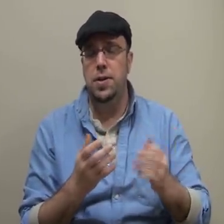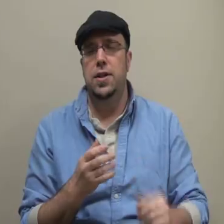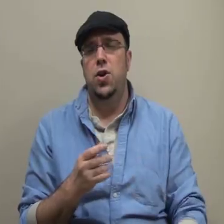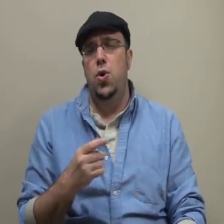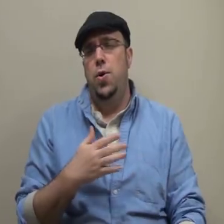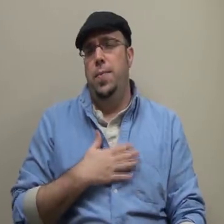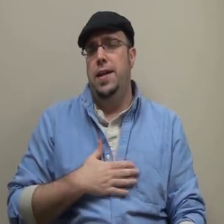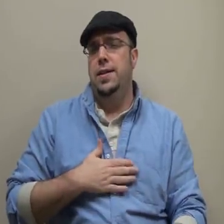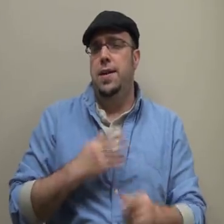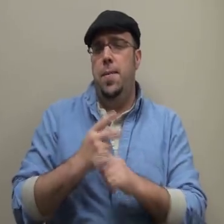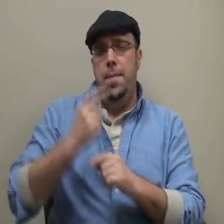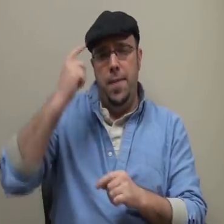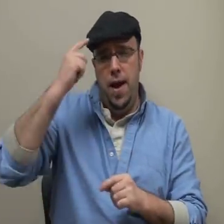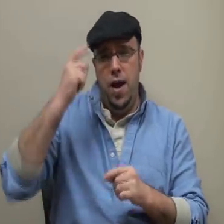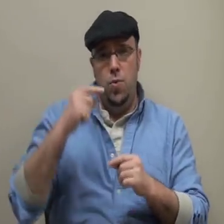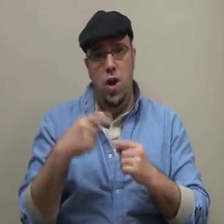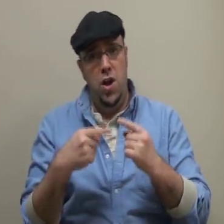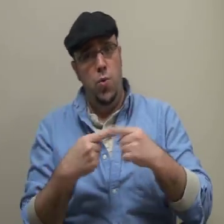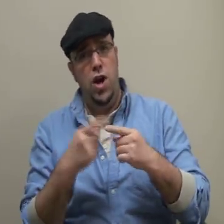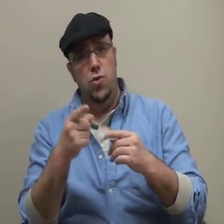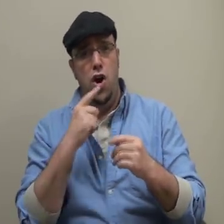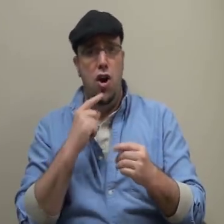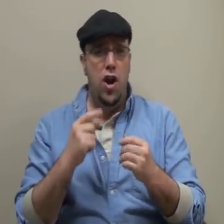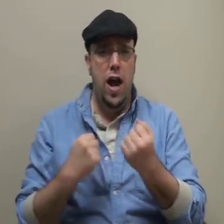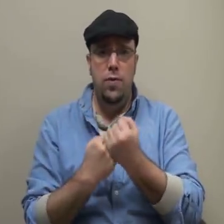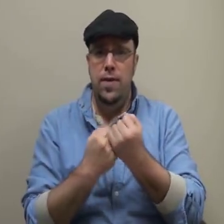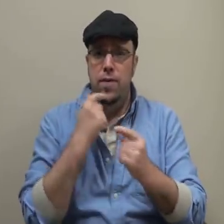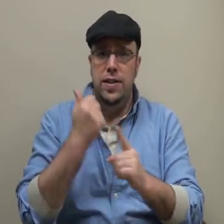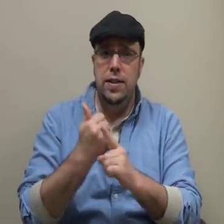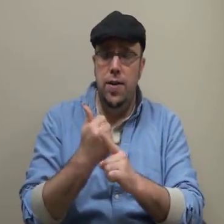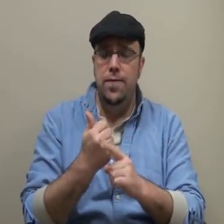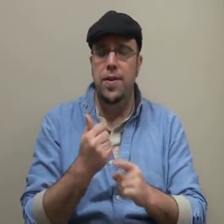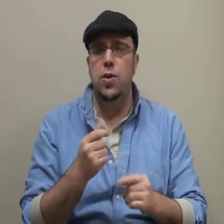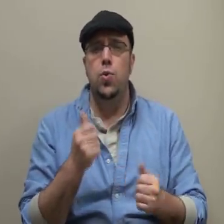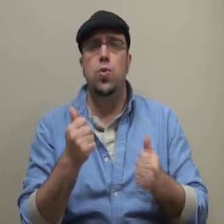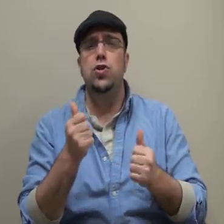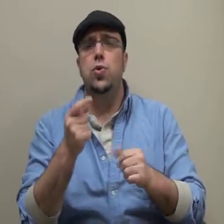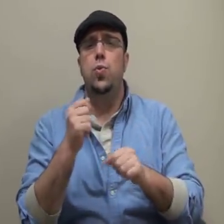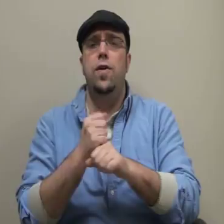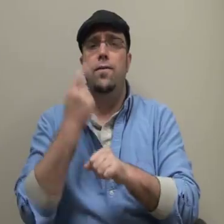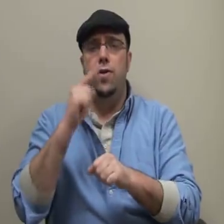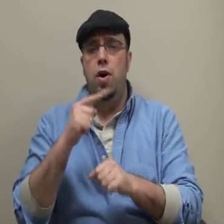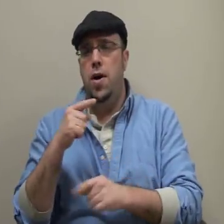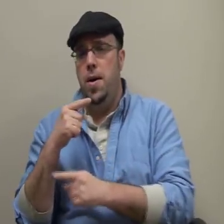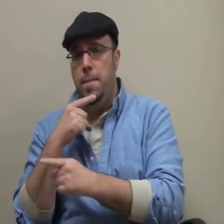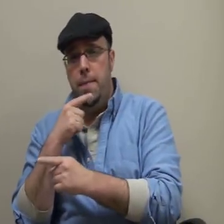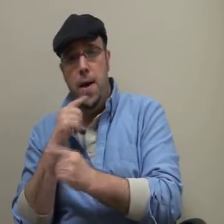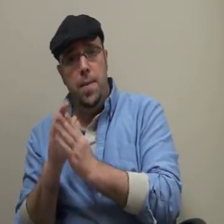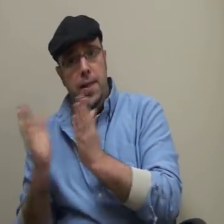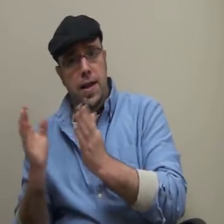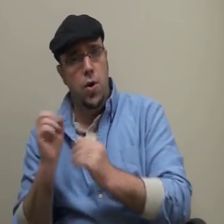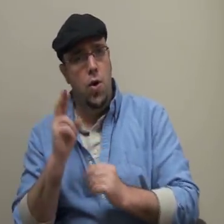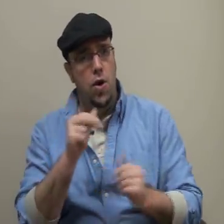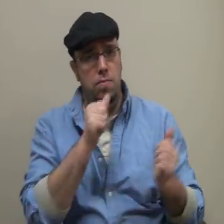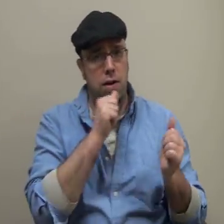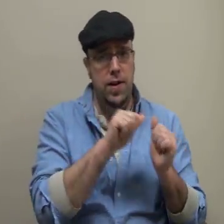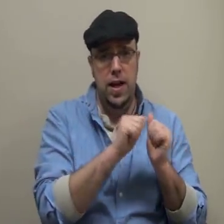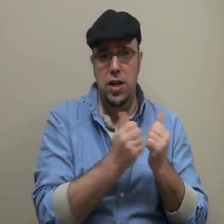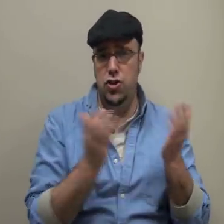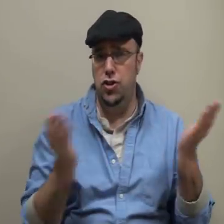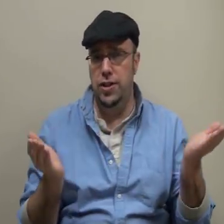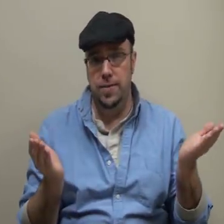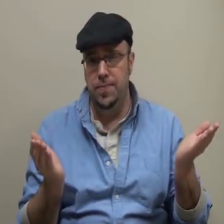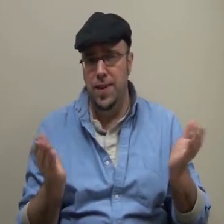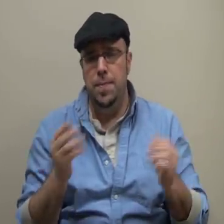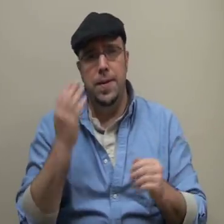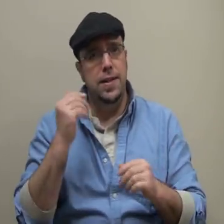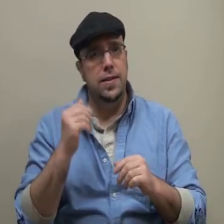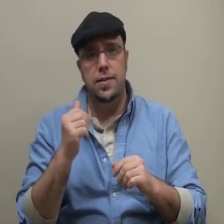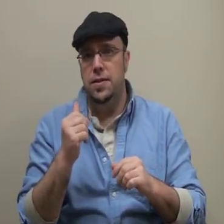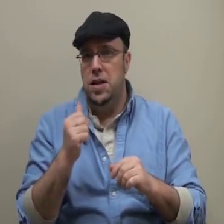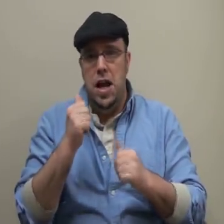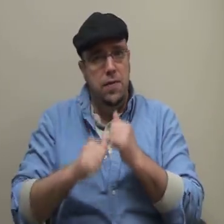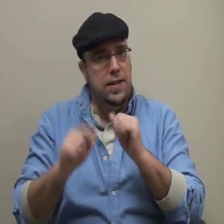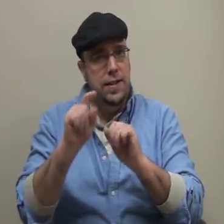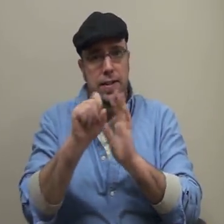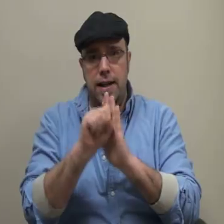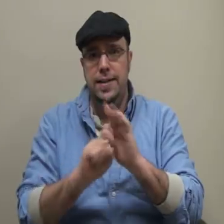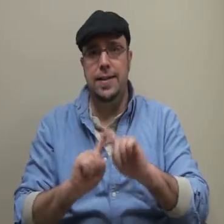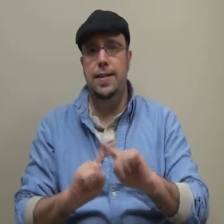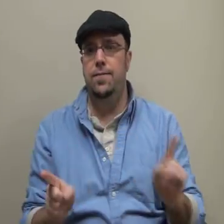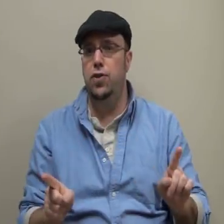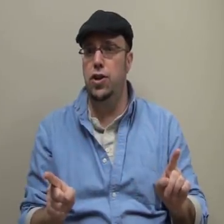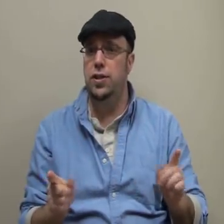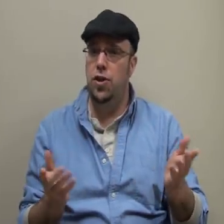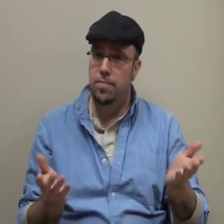Please keep this in mind while you are advocating and be sure you know if you work for public or private agencies because every state is different.